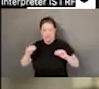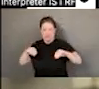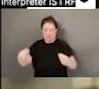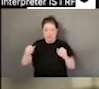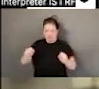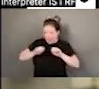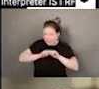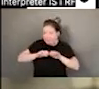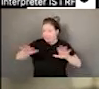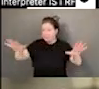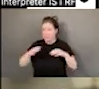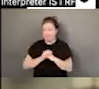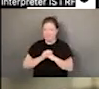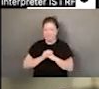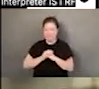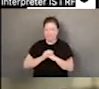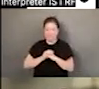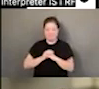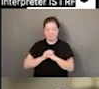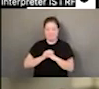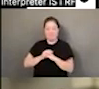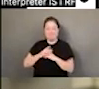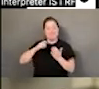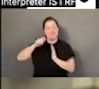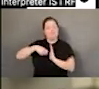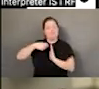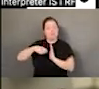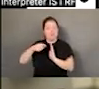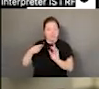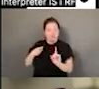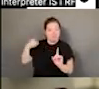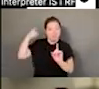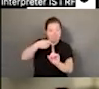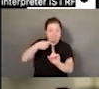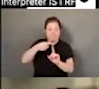And the goal with the project was to see in what extent these solutions that we